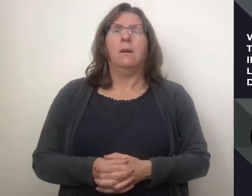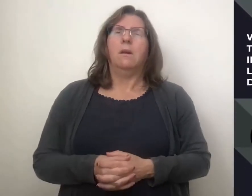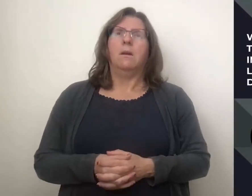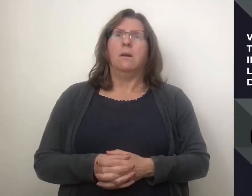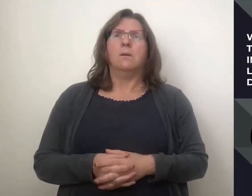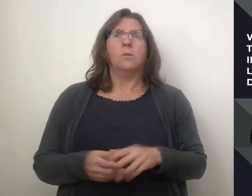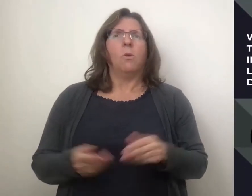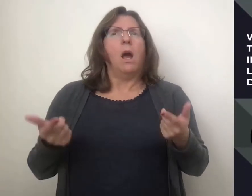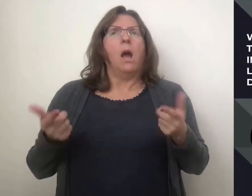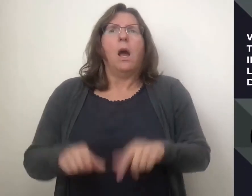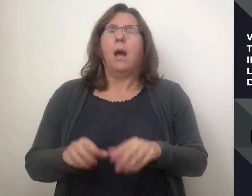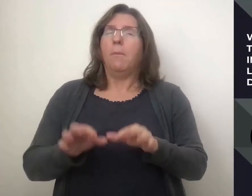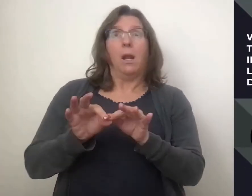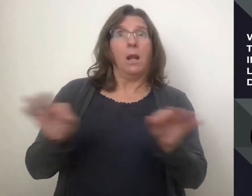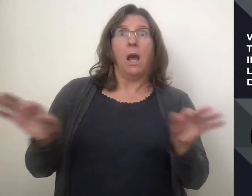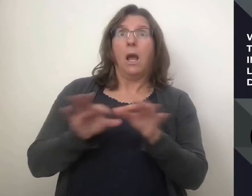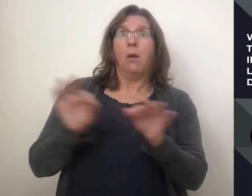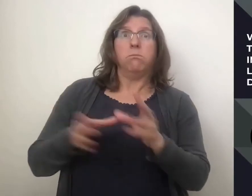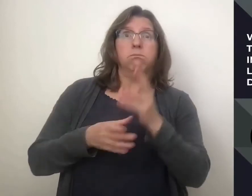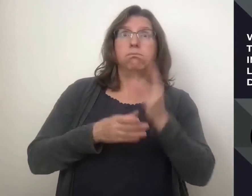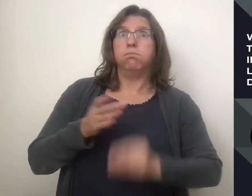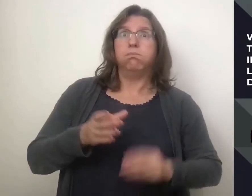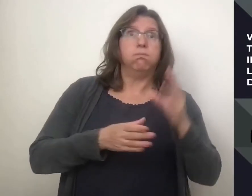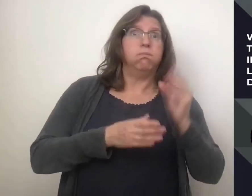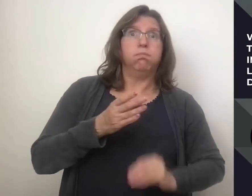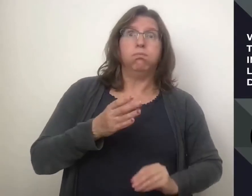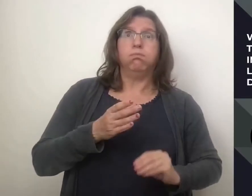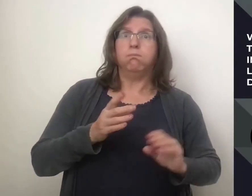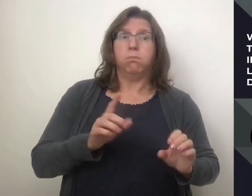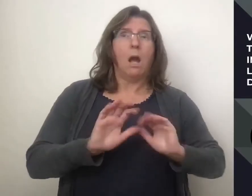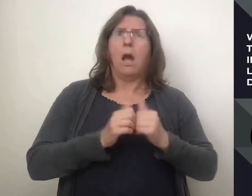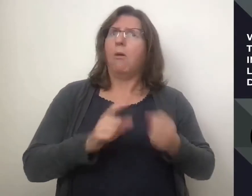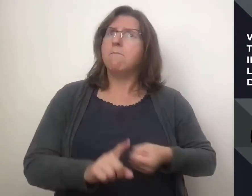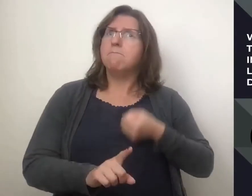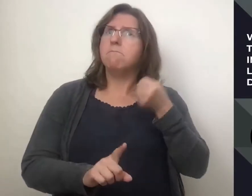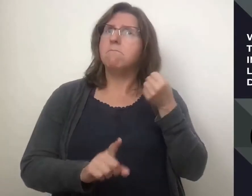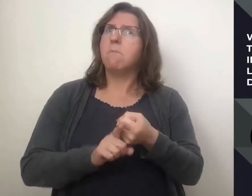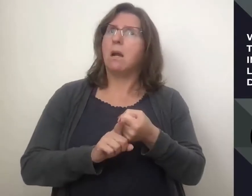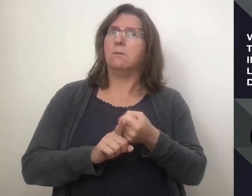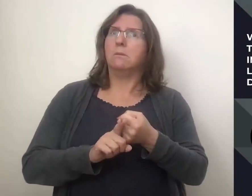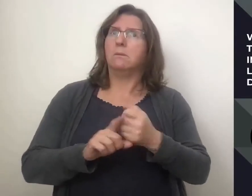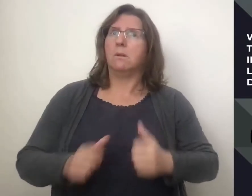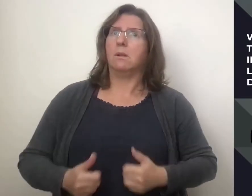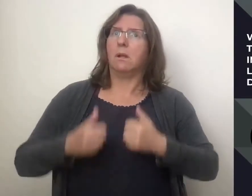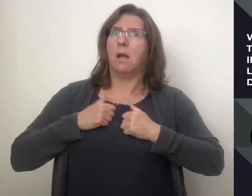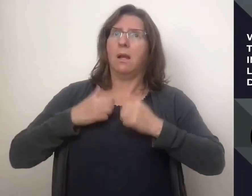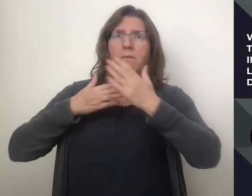What are the life long implications of language deprivation?